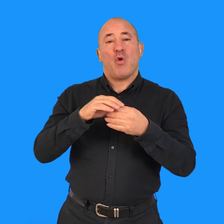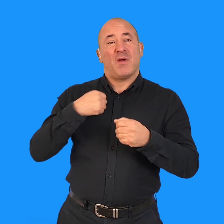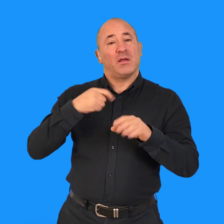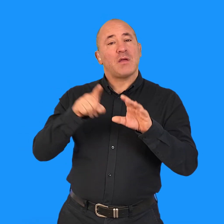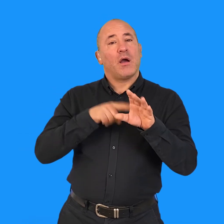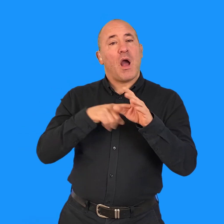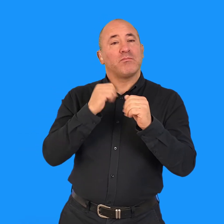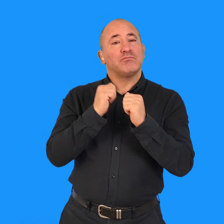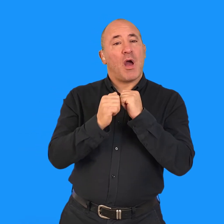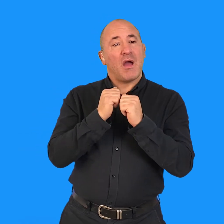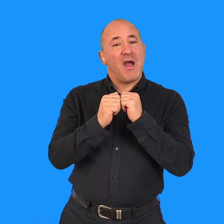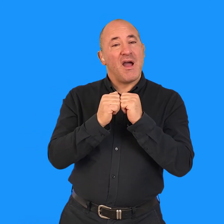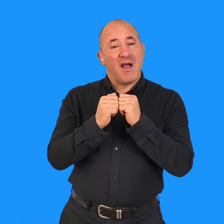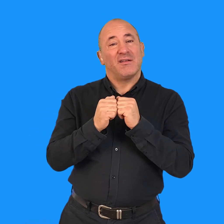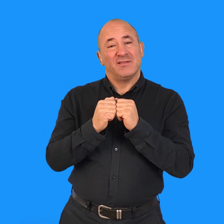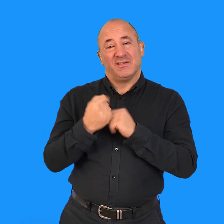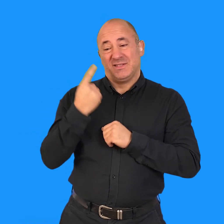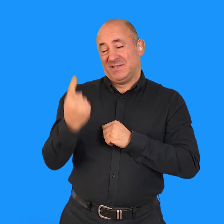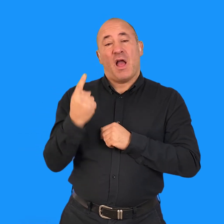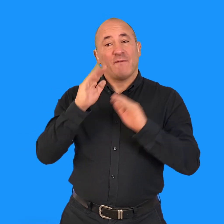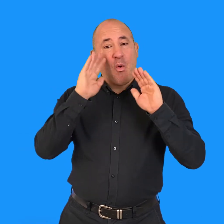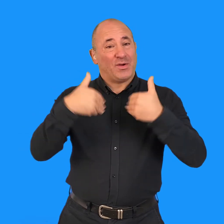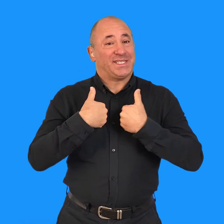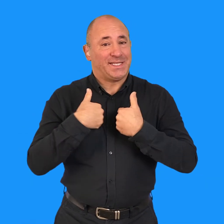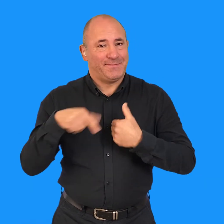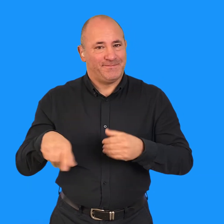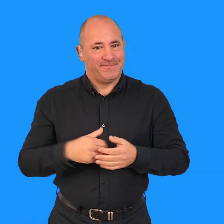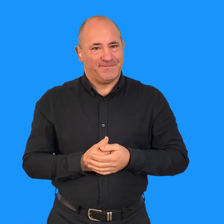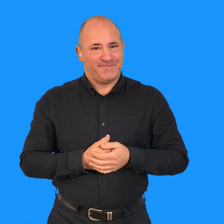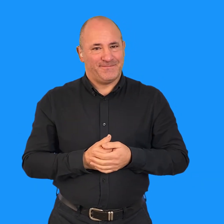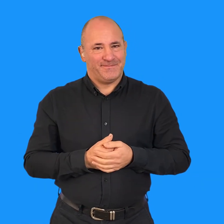was to work with my younger sibling who is also autistic.